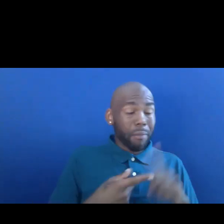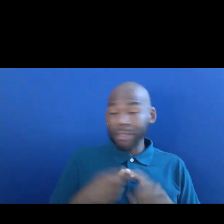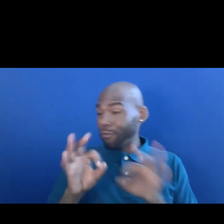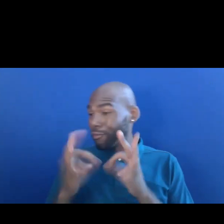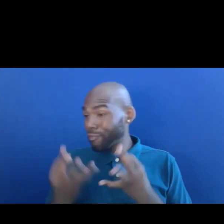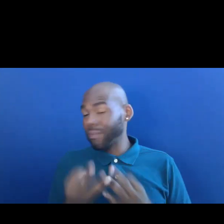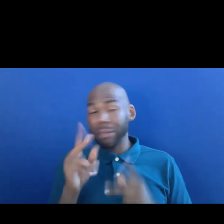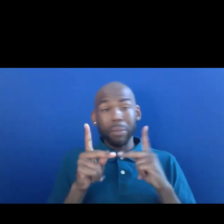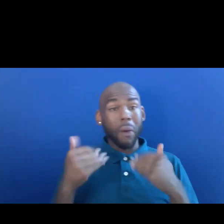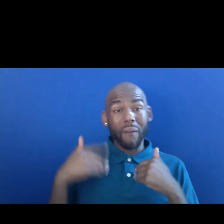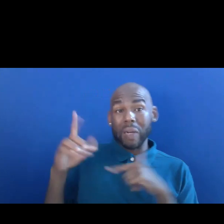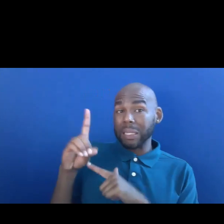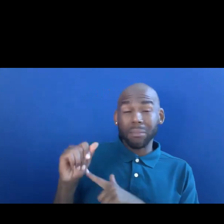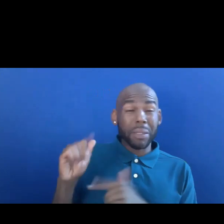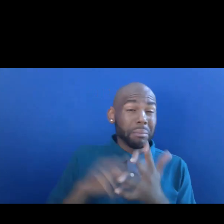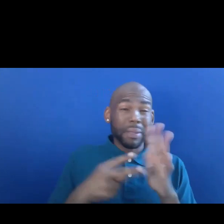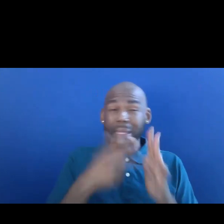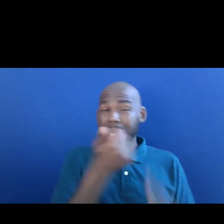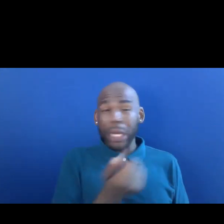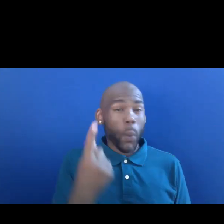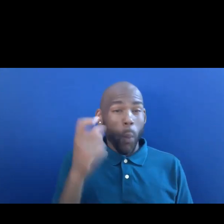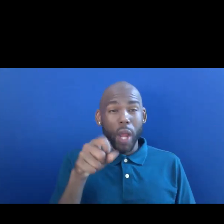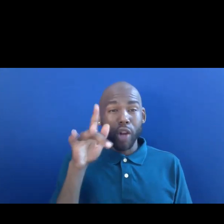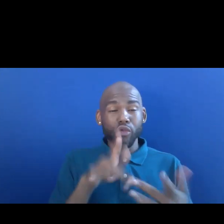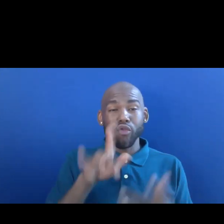SO REALLY ANYONE CAN REACH JAN AT ASKJAN.ORG.